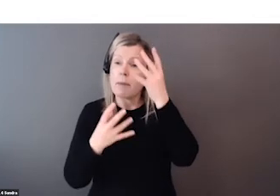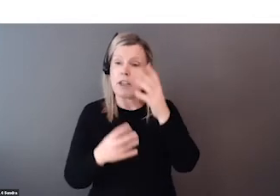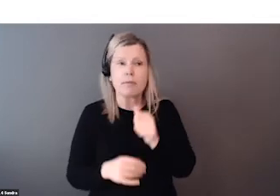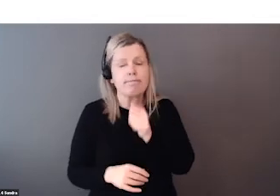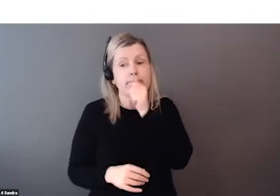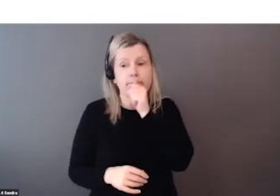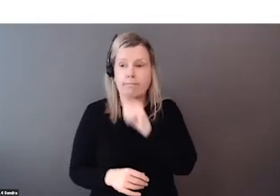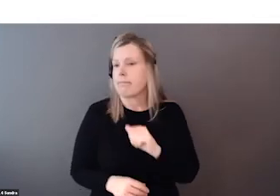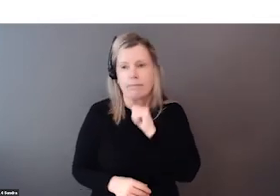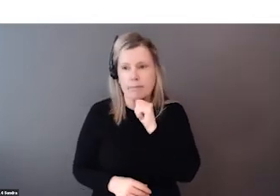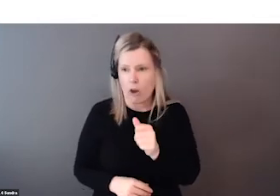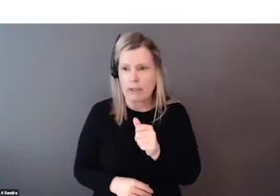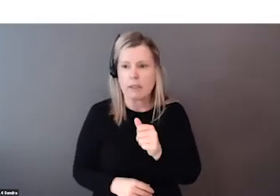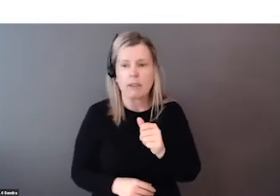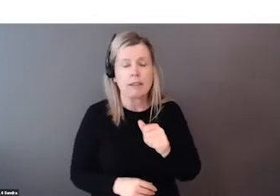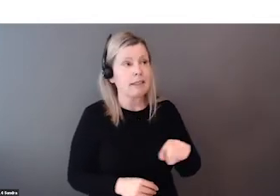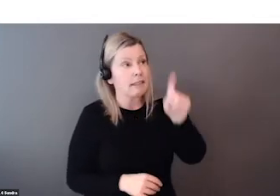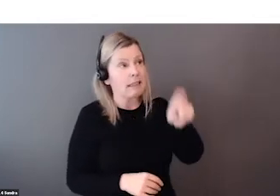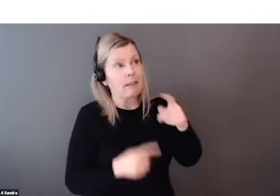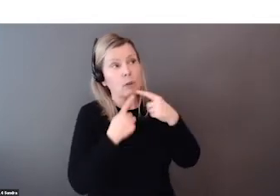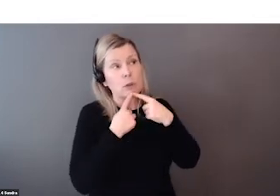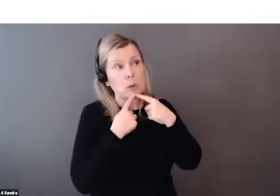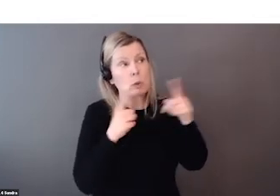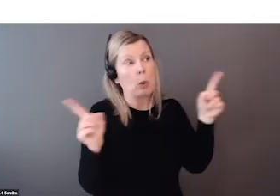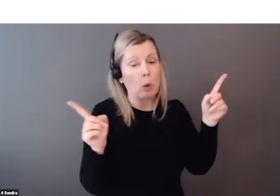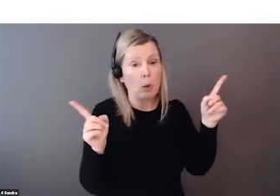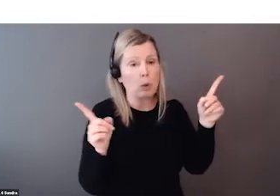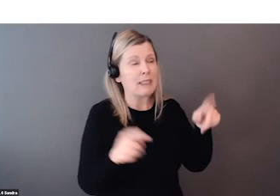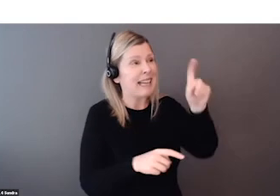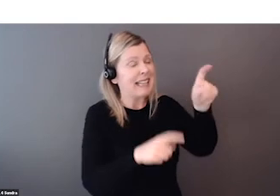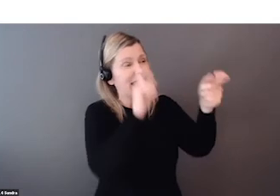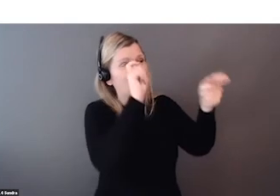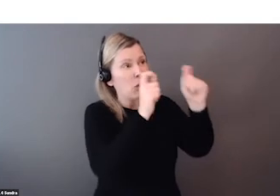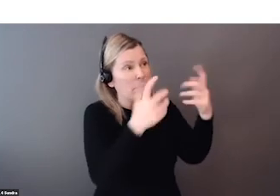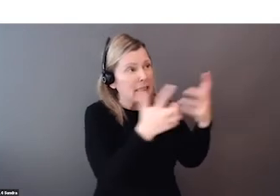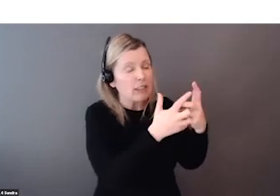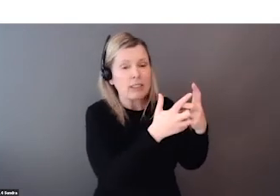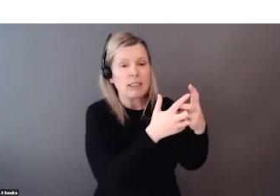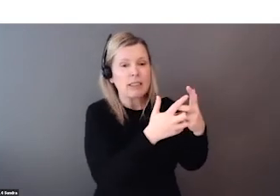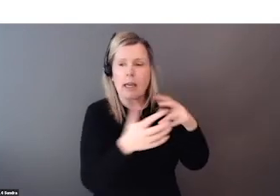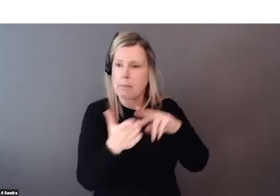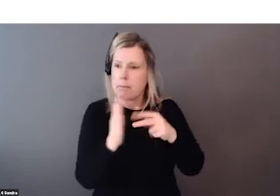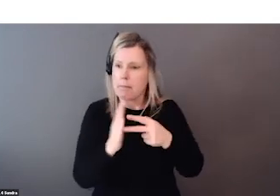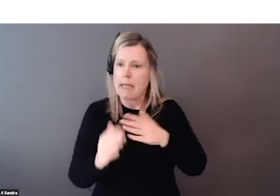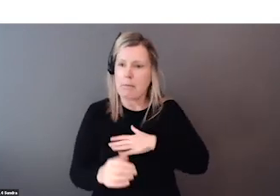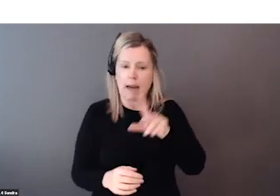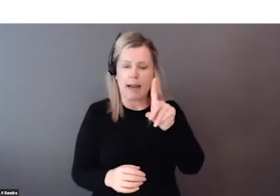Data protections don't work if you are an outlier or a small minority. And often if you have a disability,